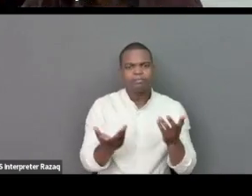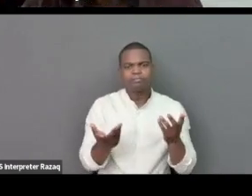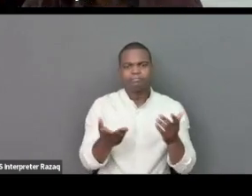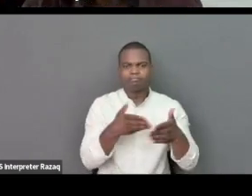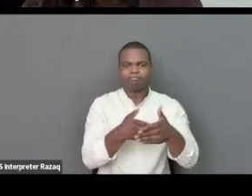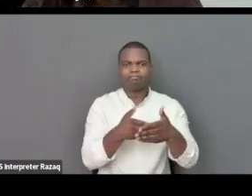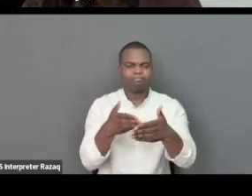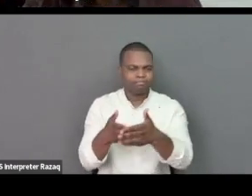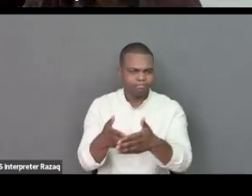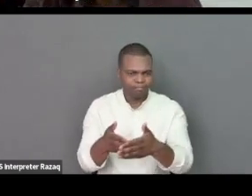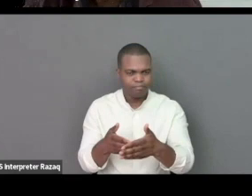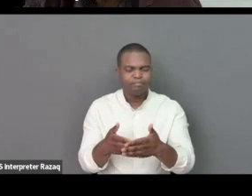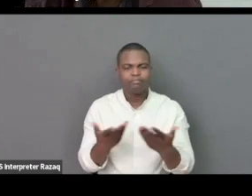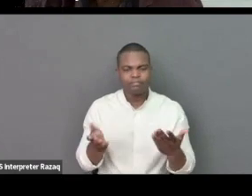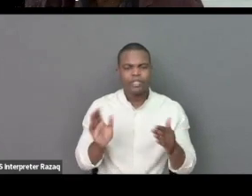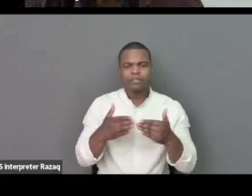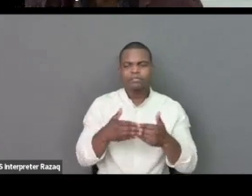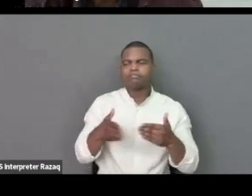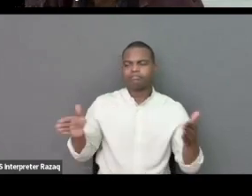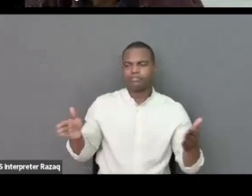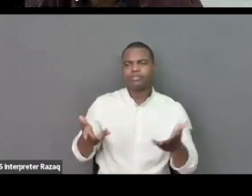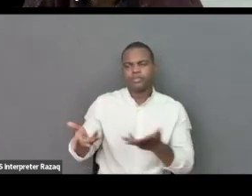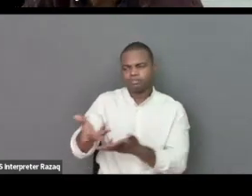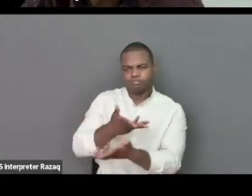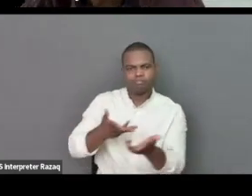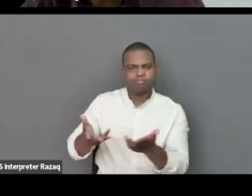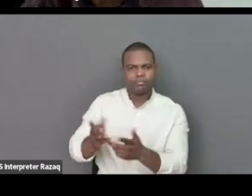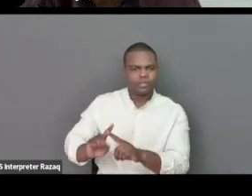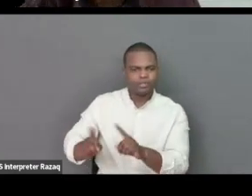So, it's a very dynamic setup,